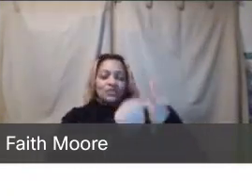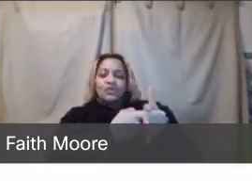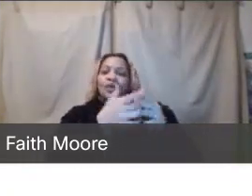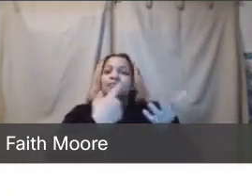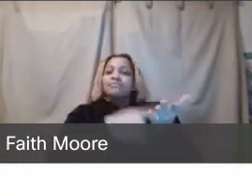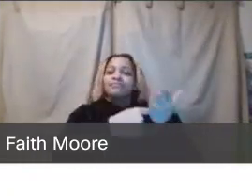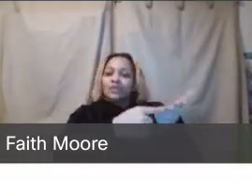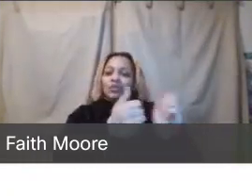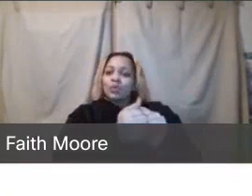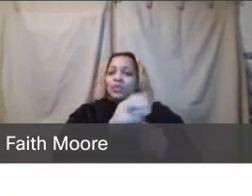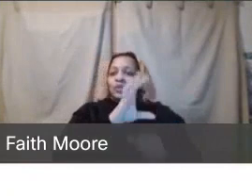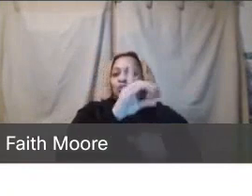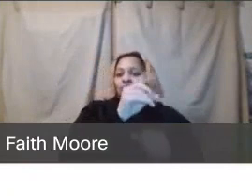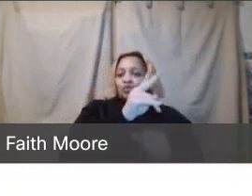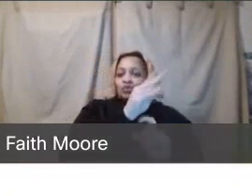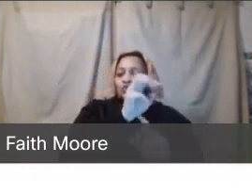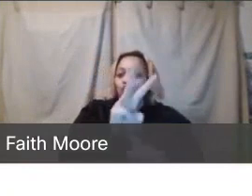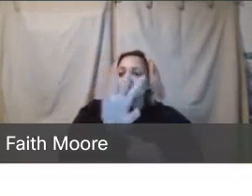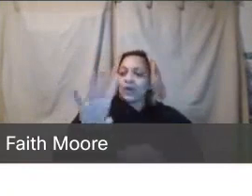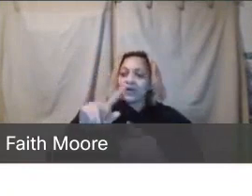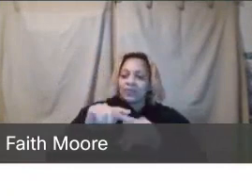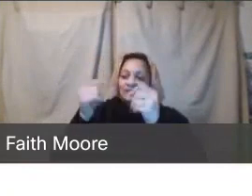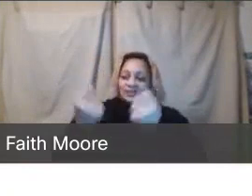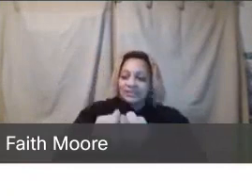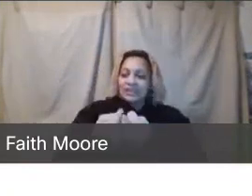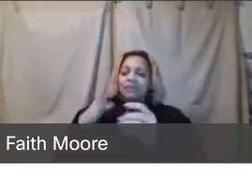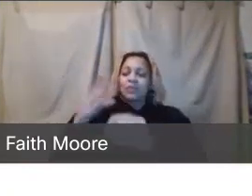30% drawings for more significant changes to intersections where we could.